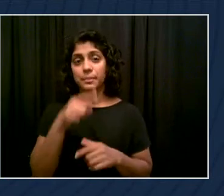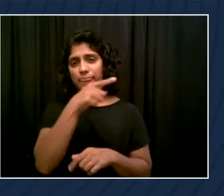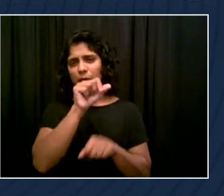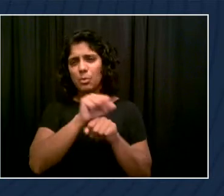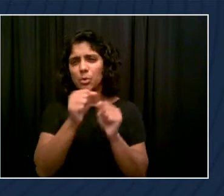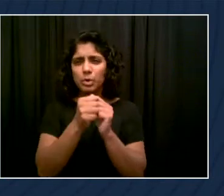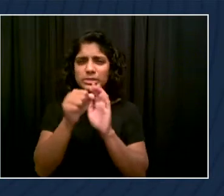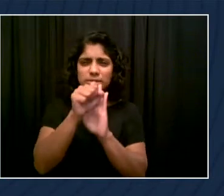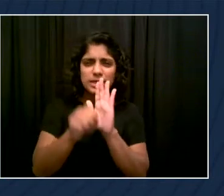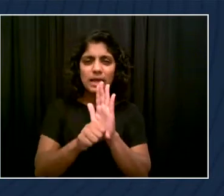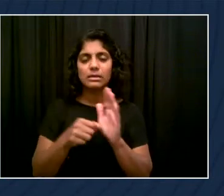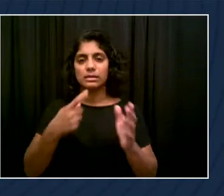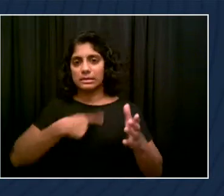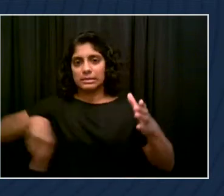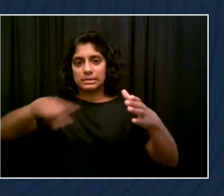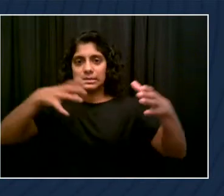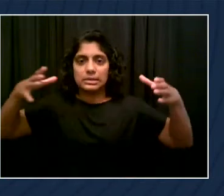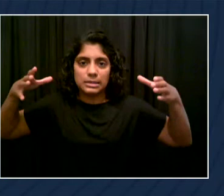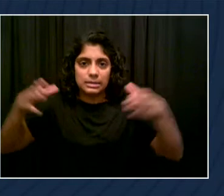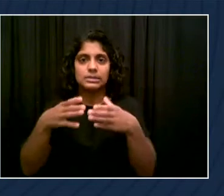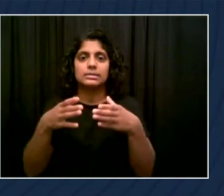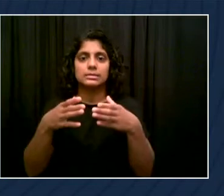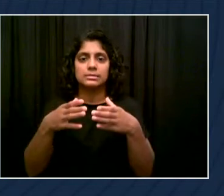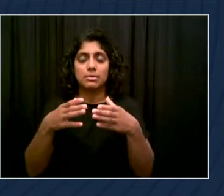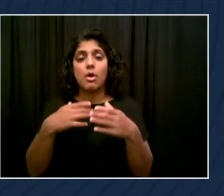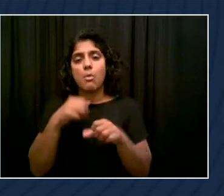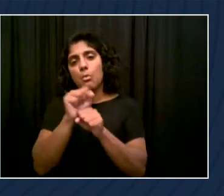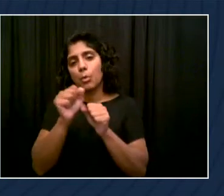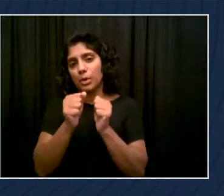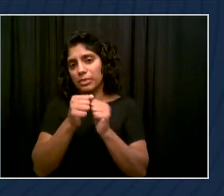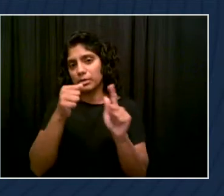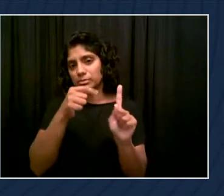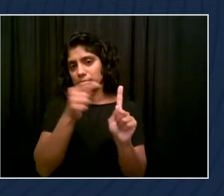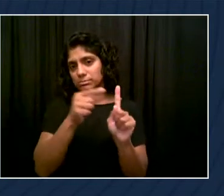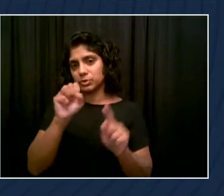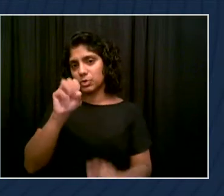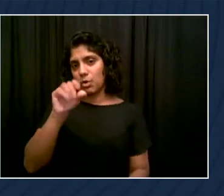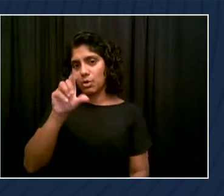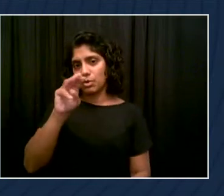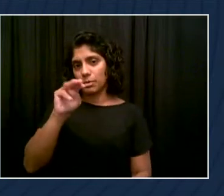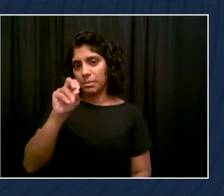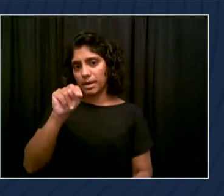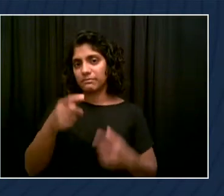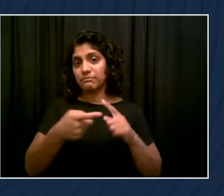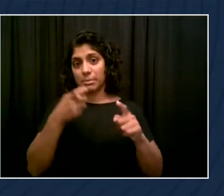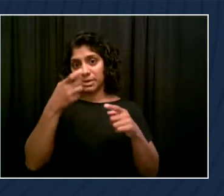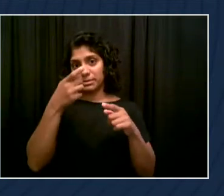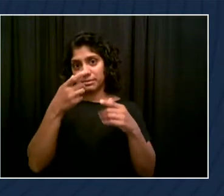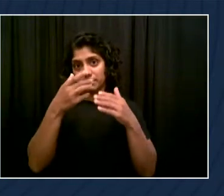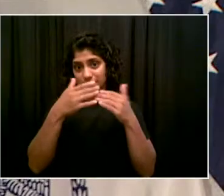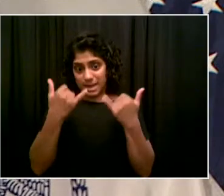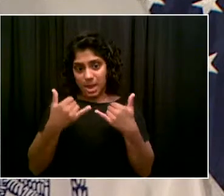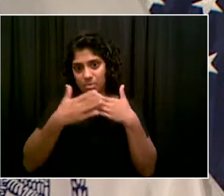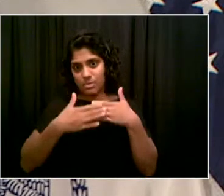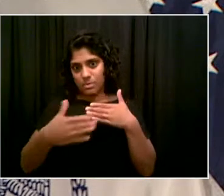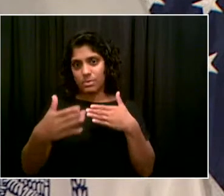CONSIDERATE AND MAKING SURE THIS IS GOING TO MOVE FORWARD IN A WAY THAT THIS MAKES SENSE FOR NEW YORK CITY AND OUR ENTIRE REGION. I WANT TO THANK YOU FOR MOVING